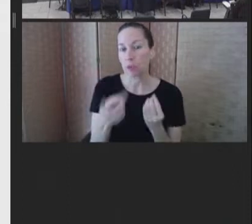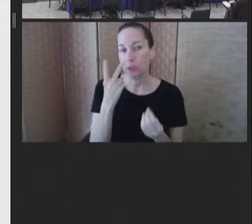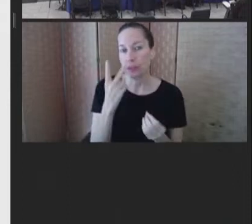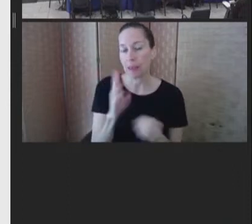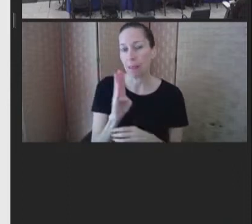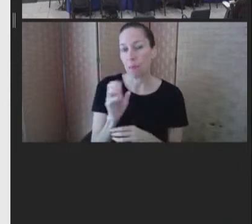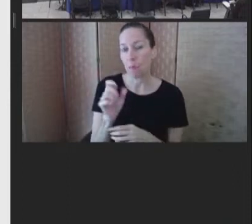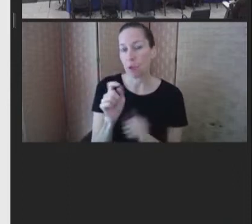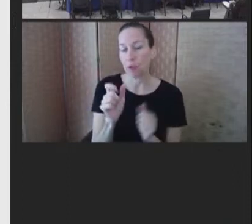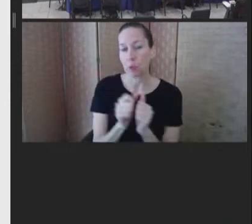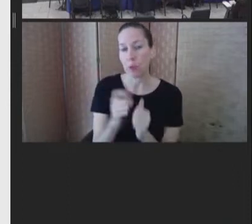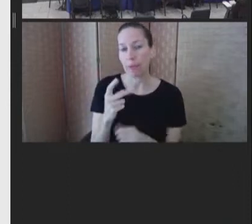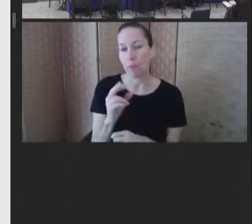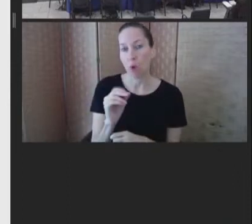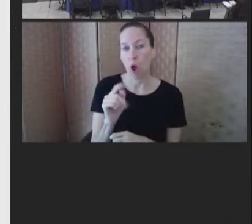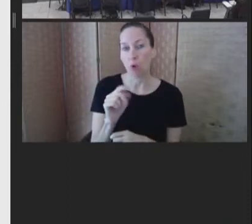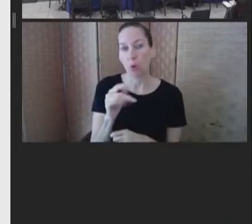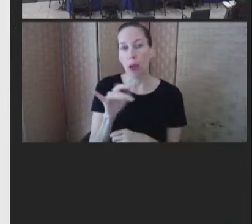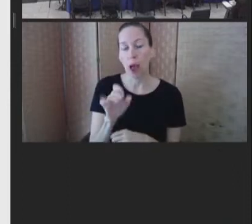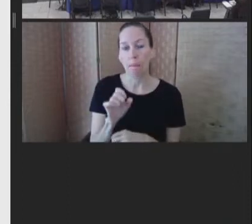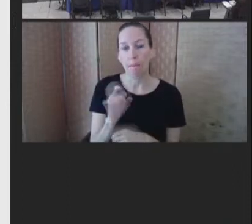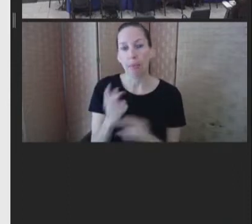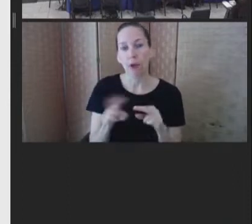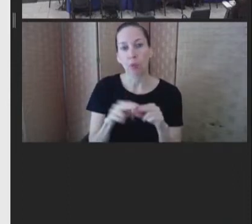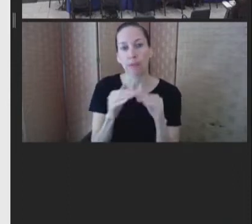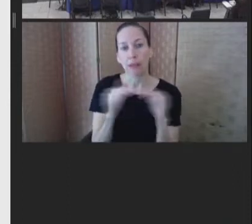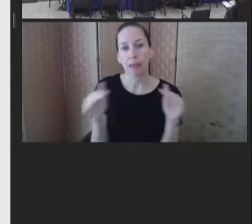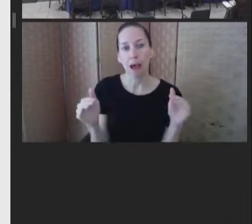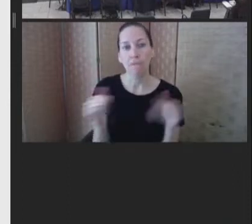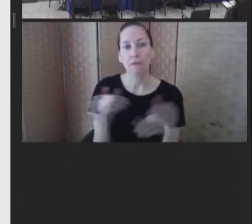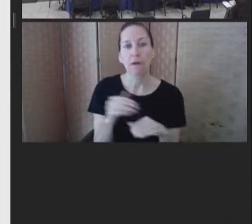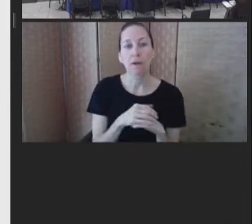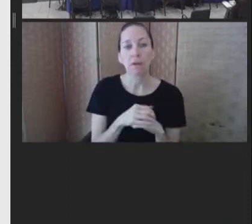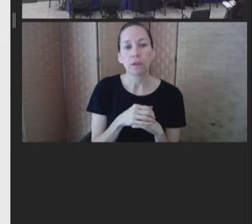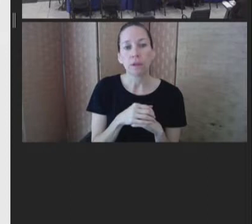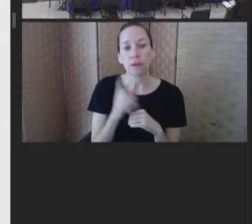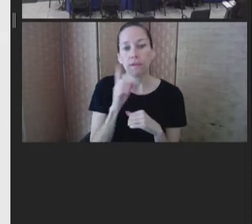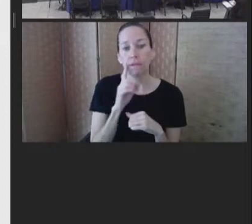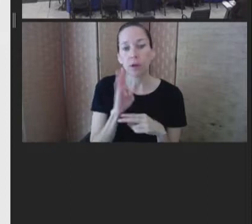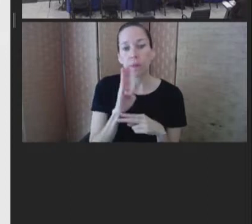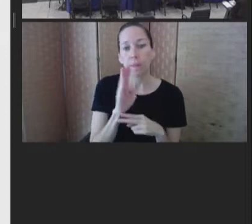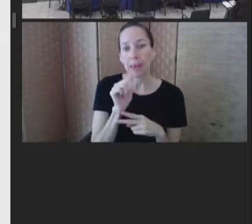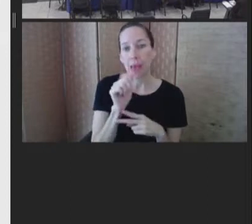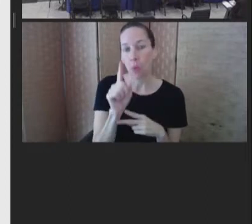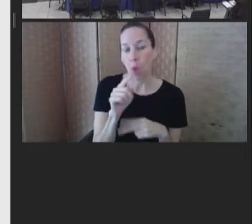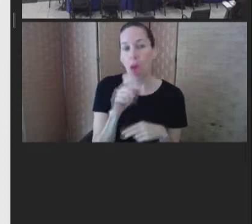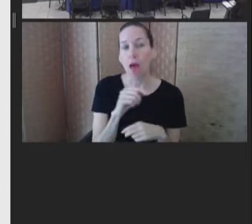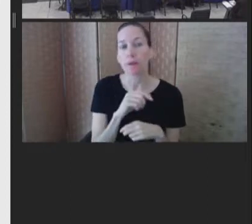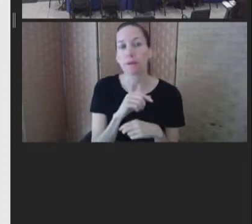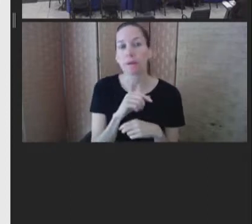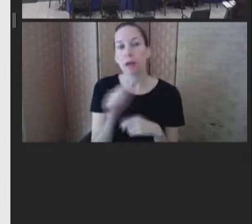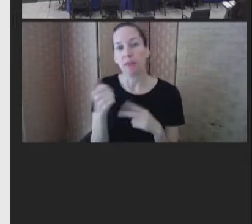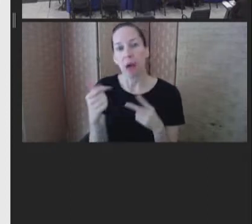increase levels to D614G and BA.1 very well early on, as we've seen with COVAIL, as well, but there